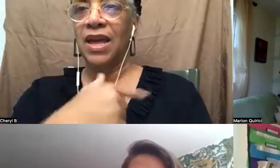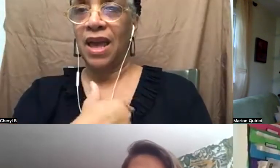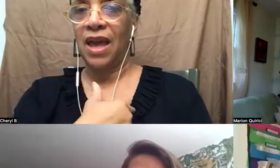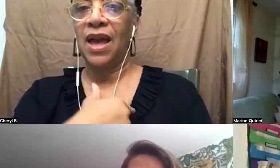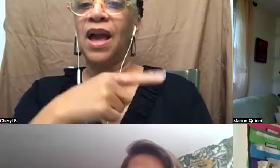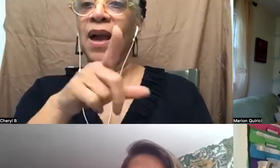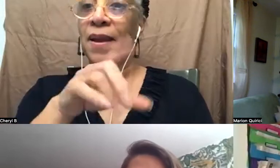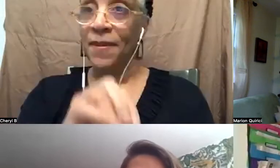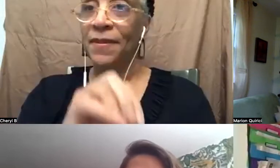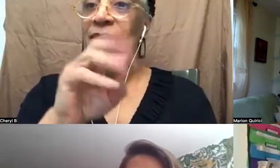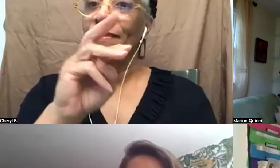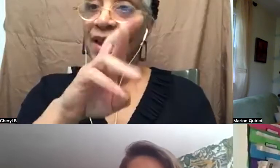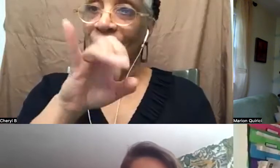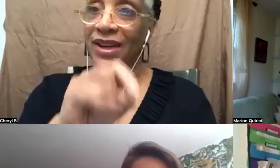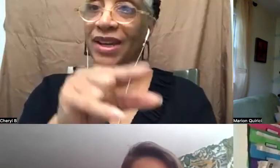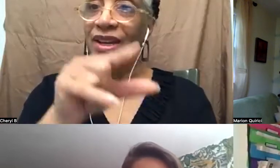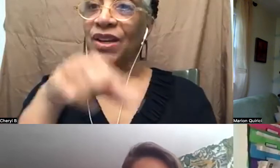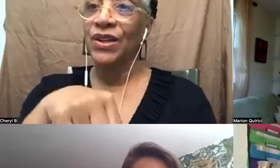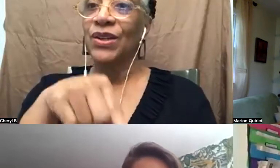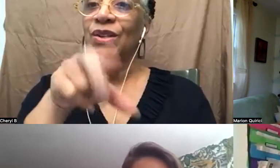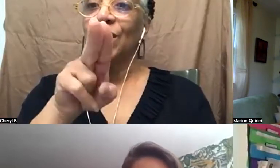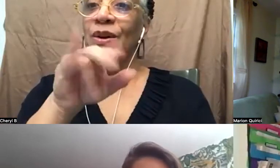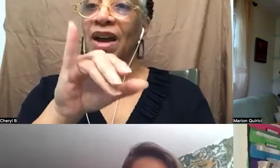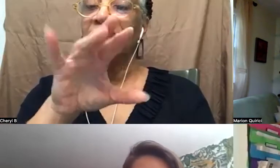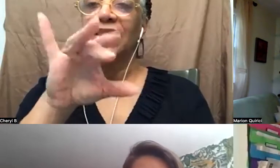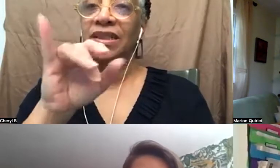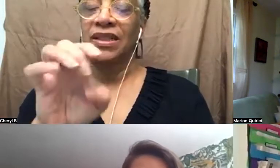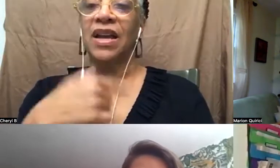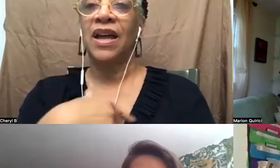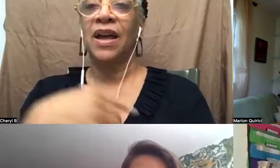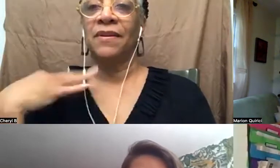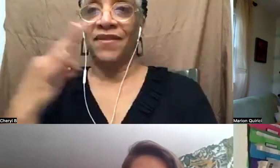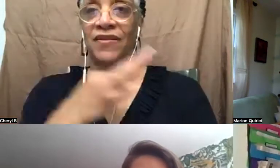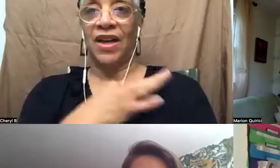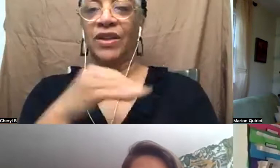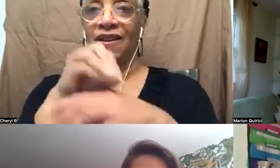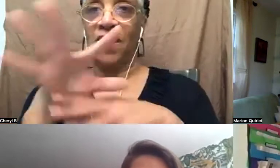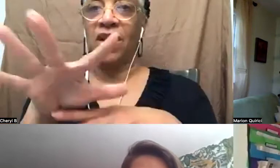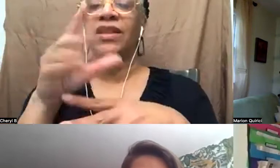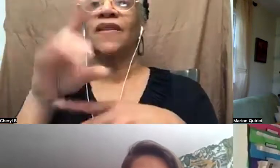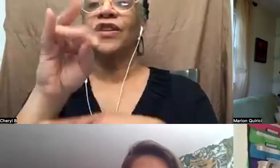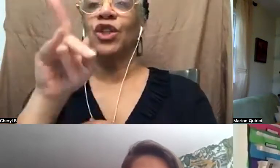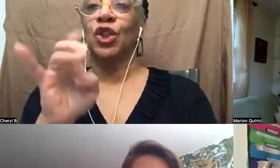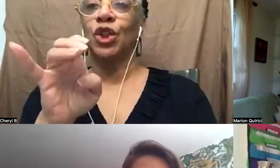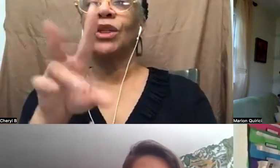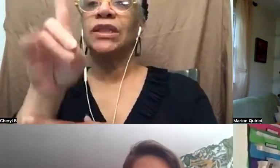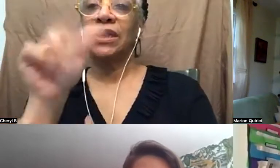faculty advisor of Duke disability alliance, the student organization hosting this event.